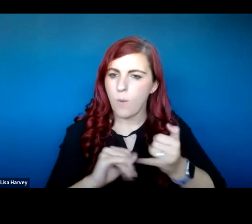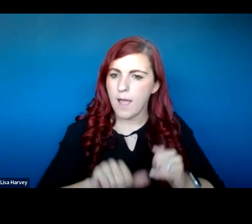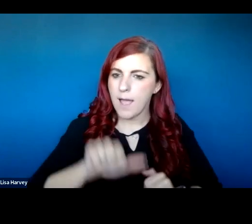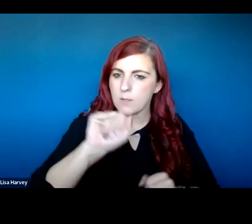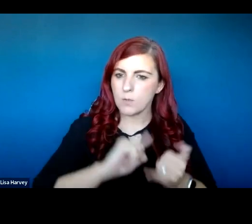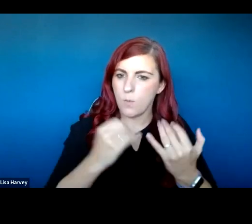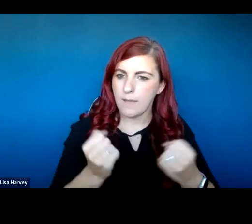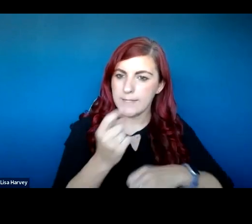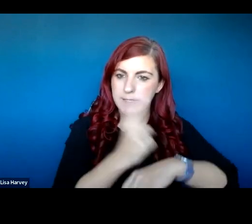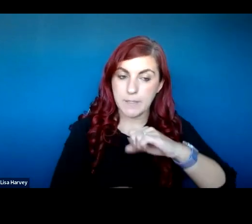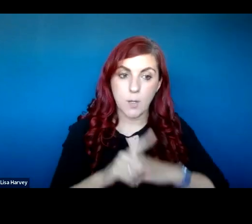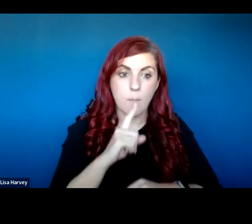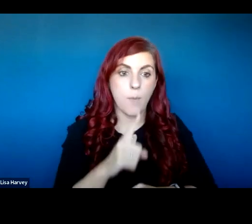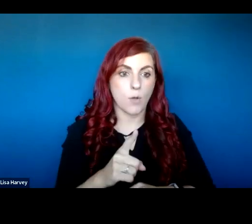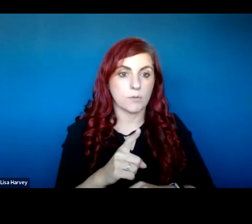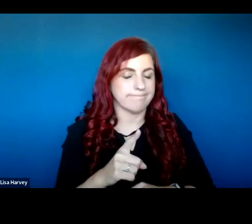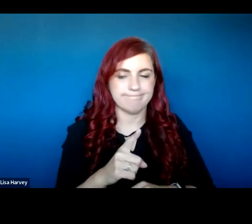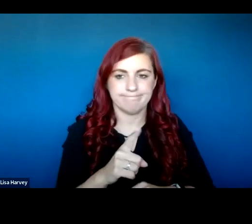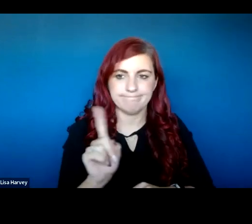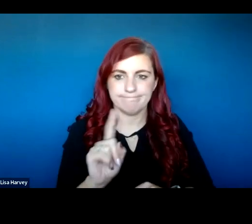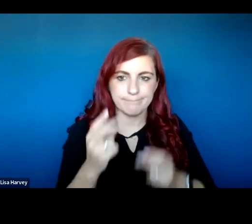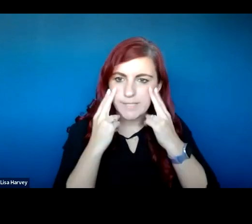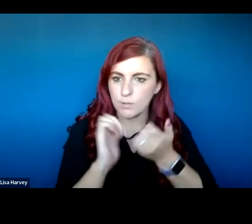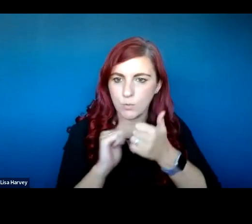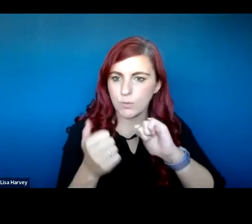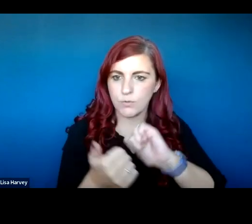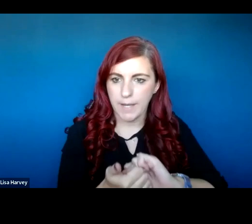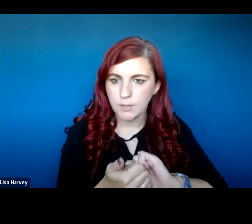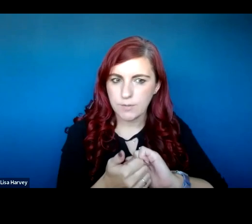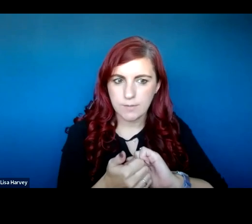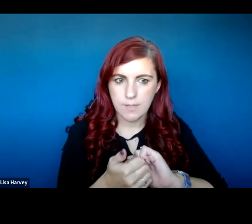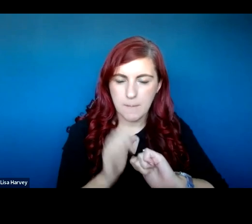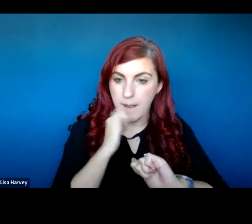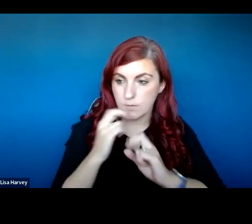but we changed this approach based on input from our research advisory group,